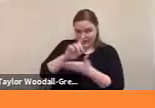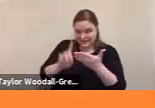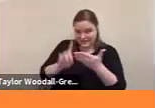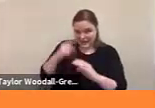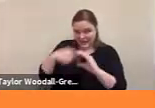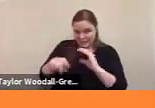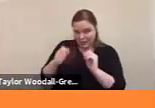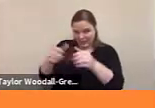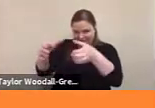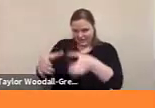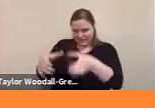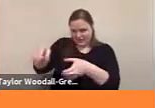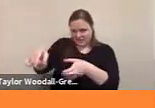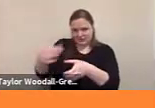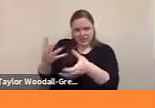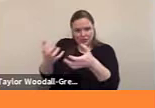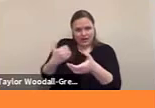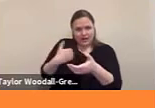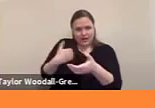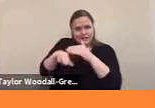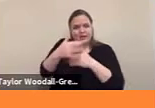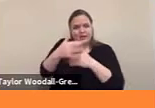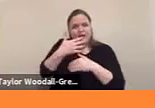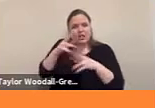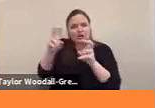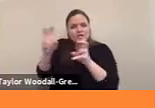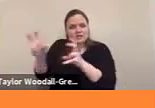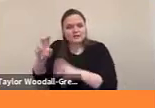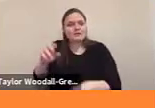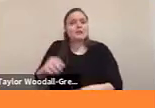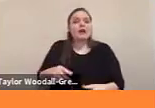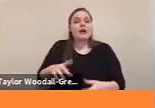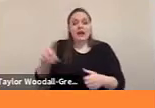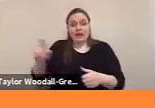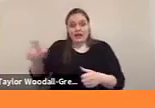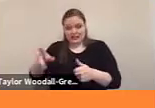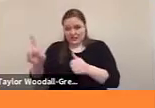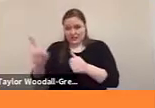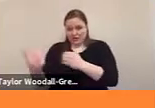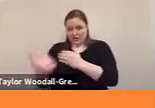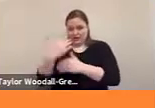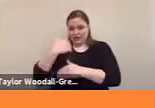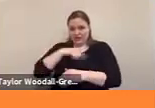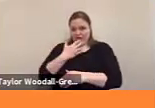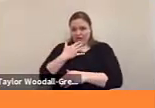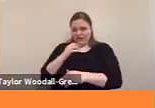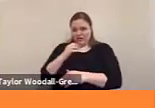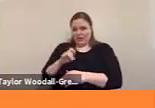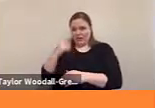wanted to have an accessible color scheme, and they initially sent us the color codes for only their darker brand colors.